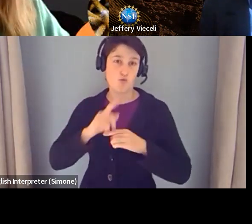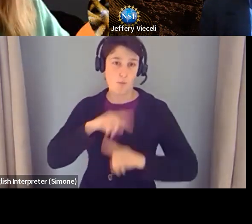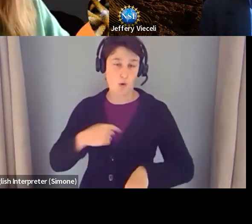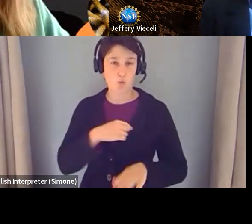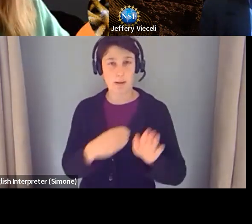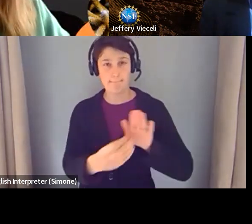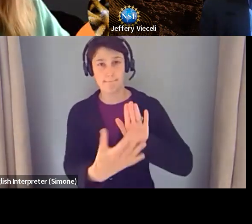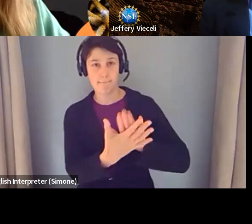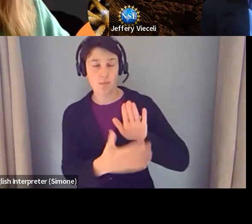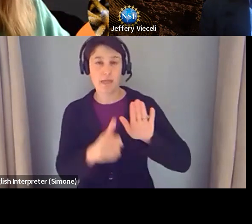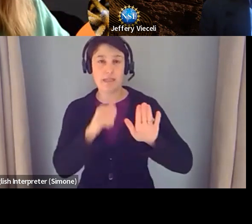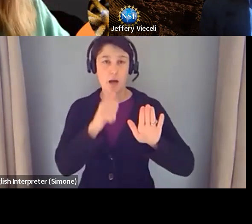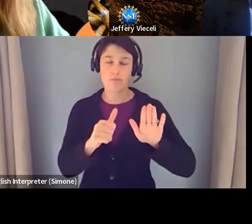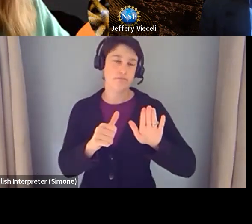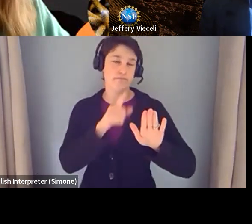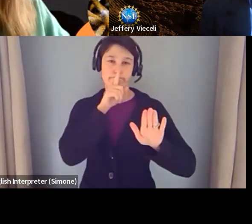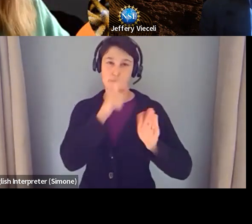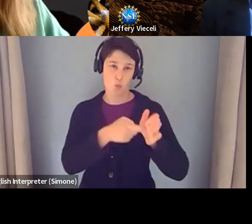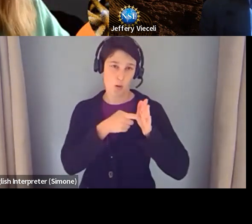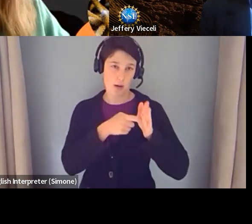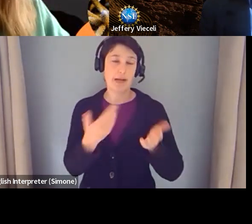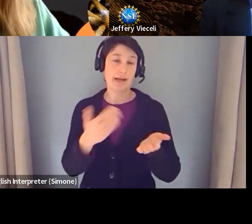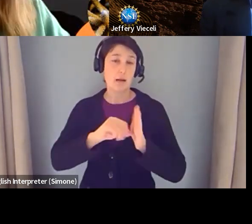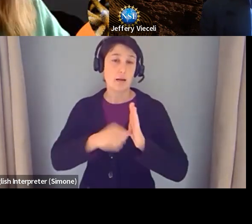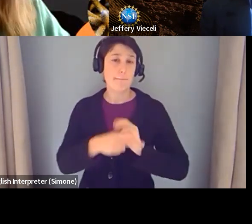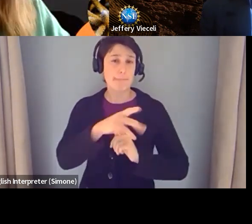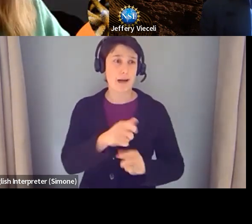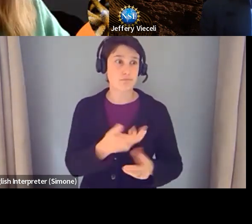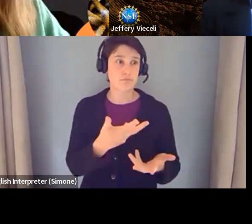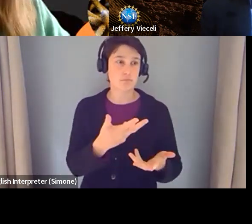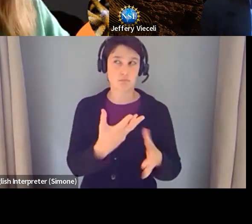as not being required; because again, if the PI is gone and there's no one doing any work